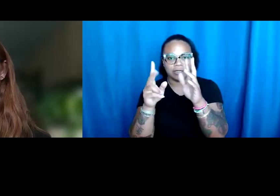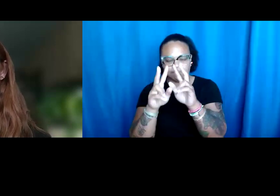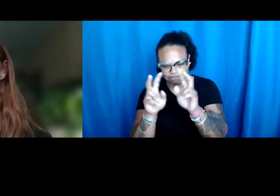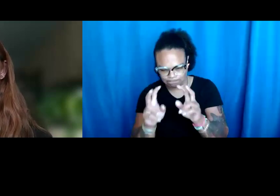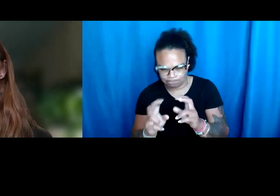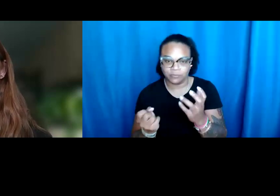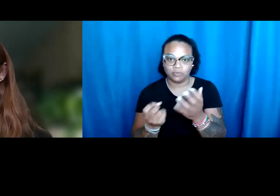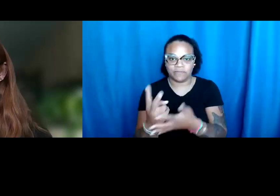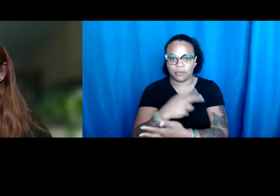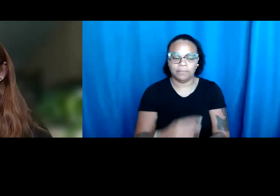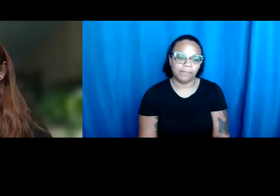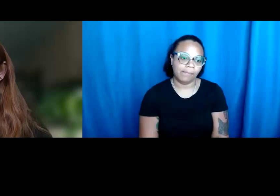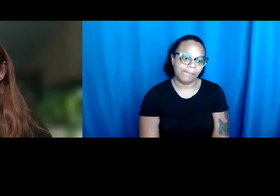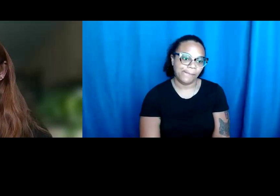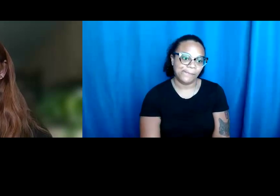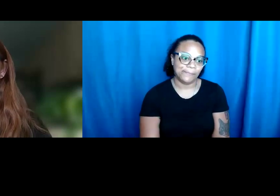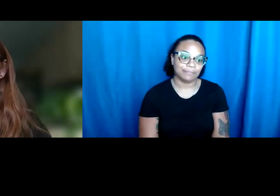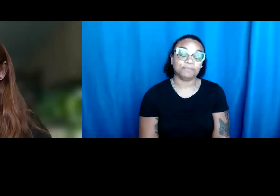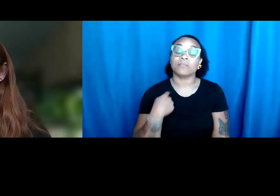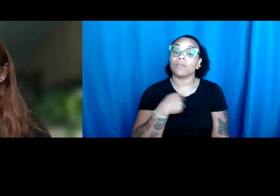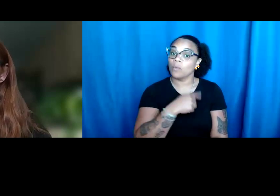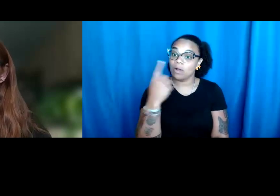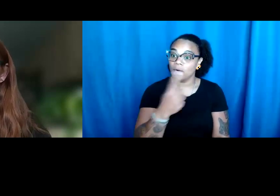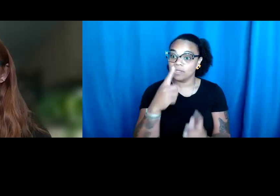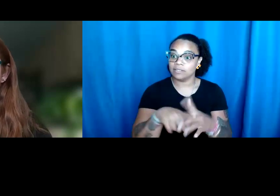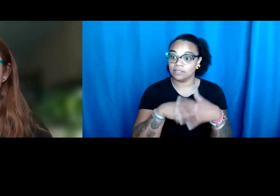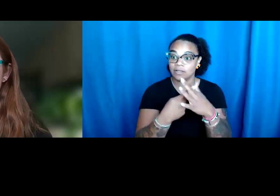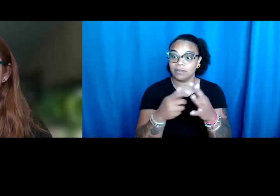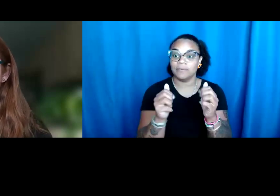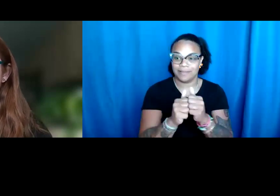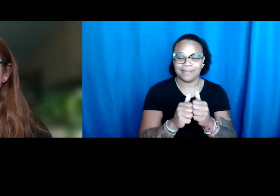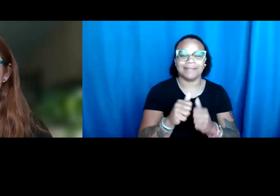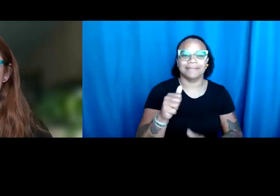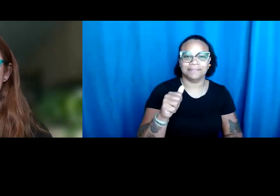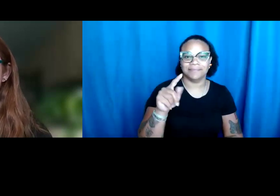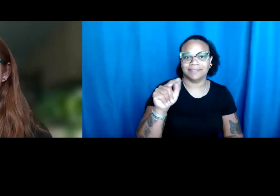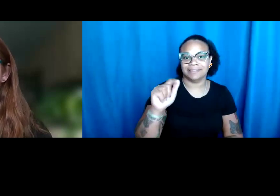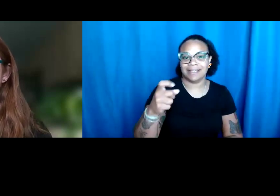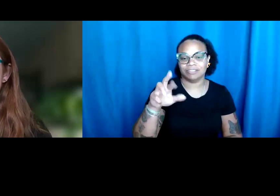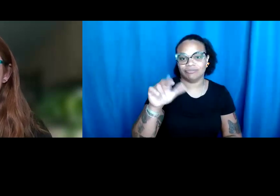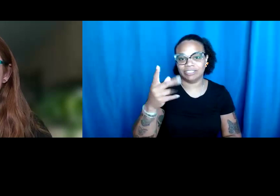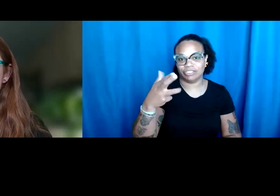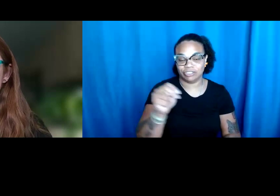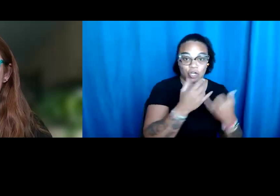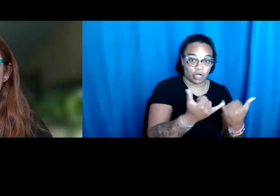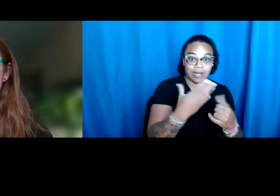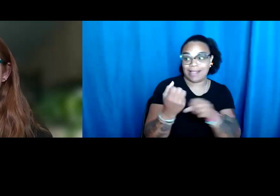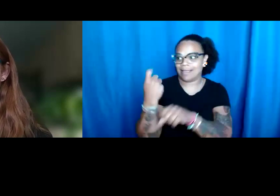So we always start with tax returns, current and last year's income statement and balance sheet.